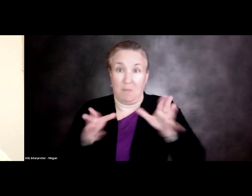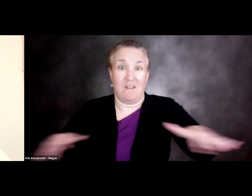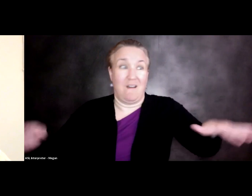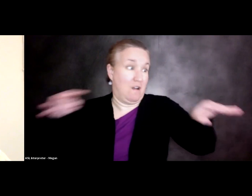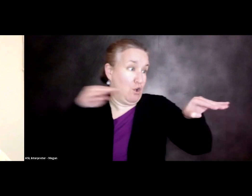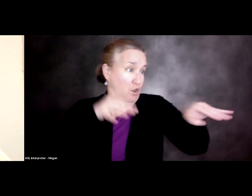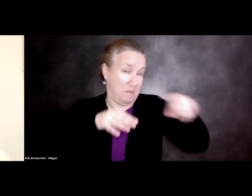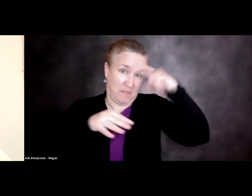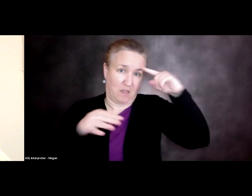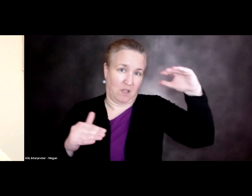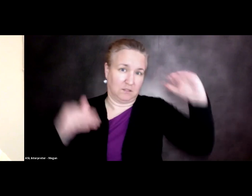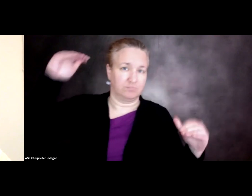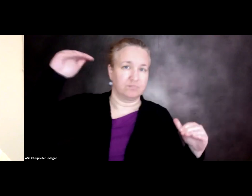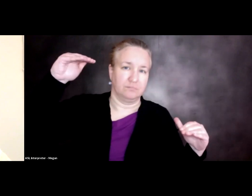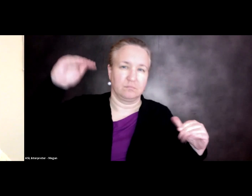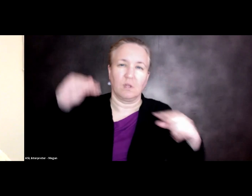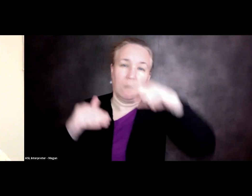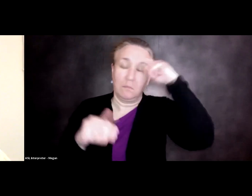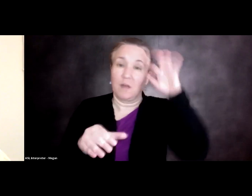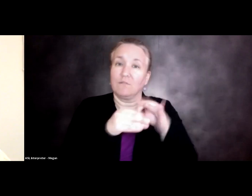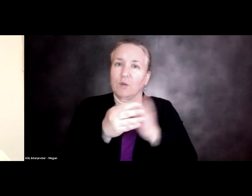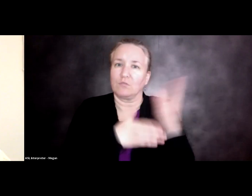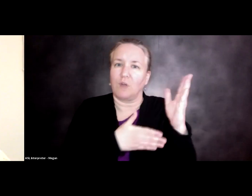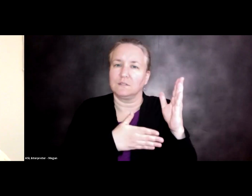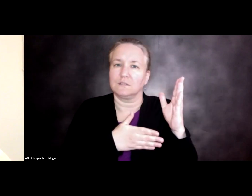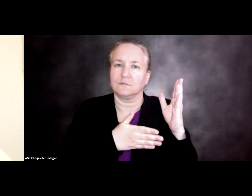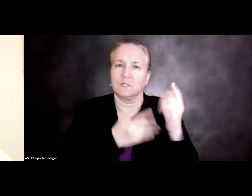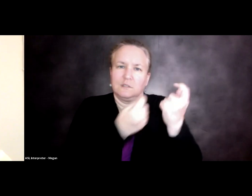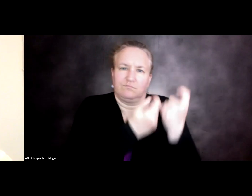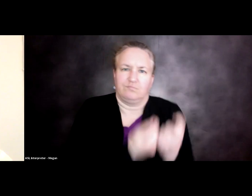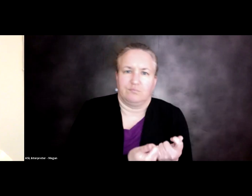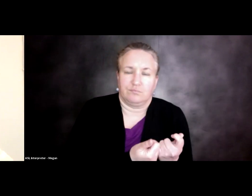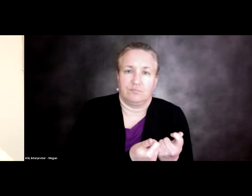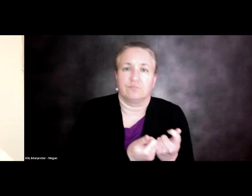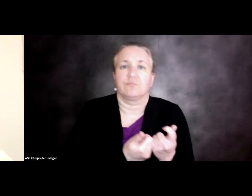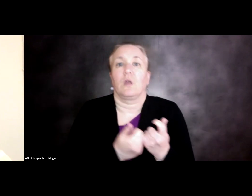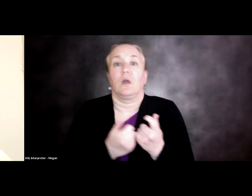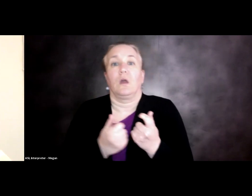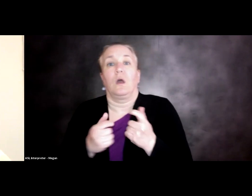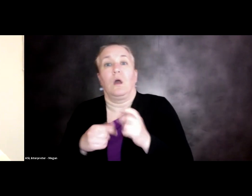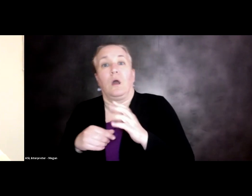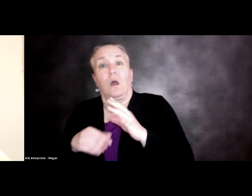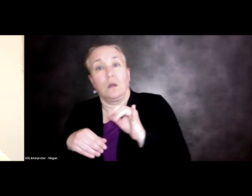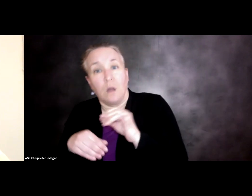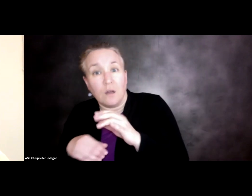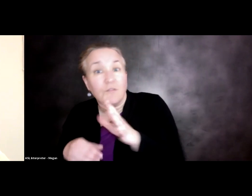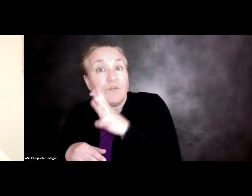Black voting rights were rolled back. Our courts and commercial farmers colluded to trick landless people